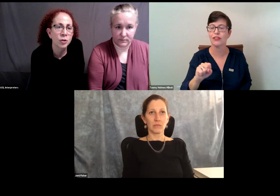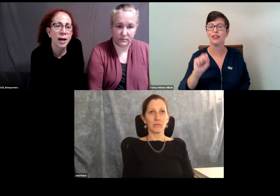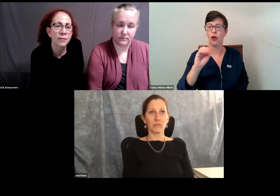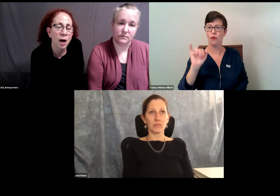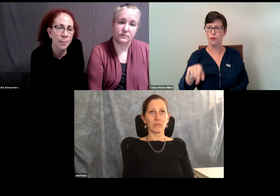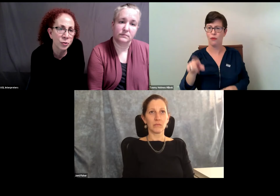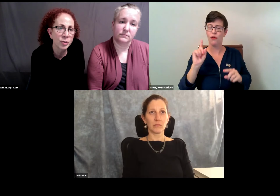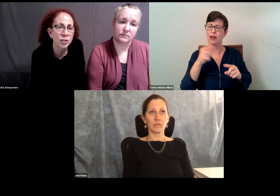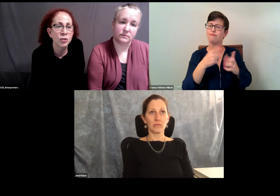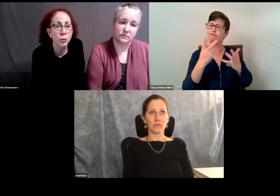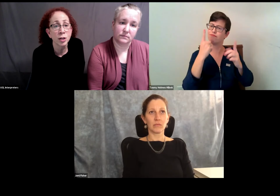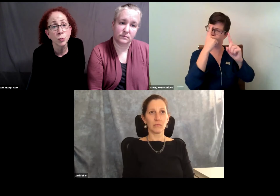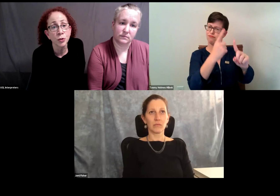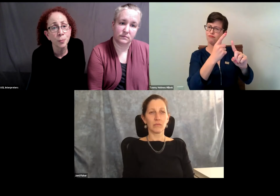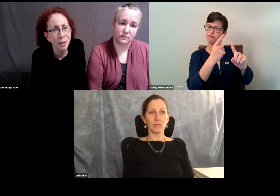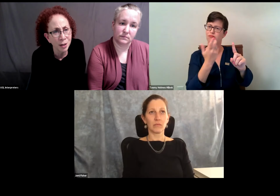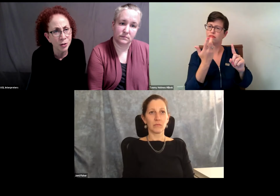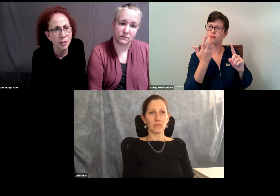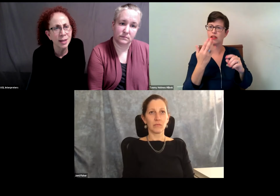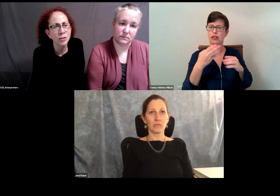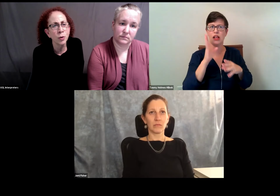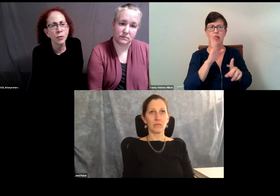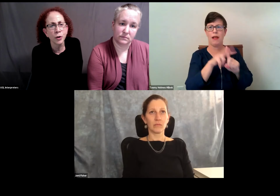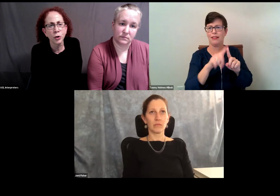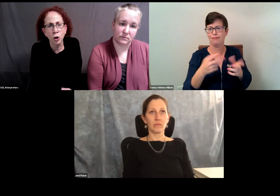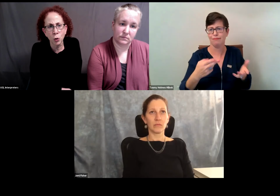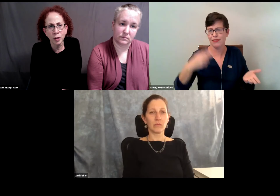and have opportunities to socialize with their peers that's where they're going.